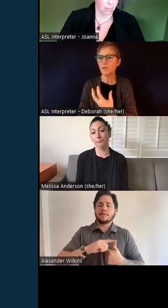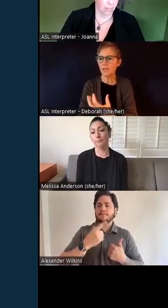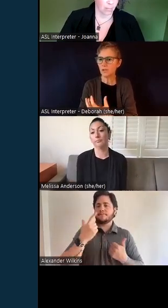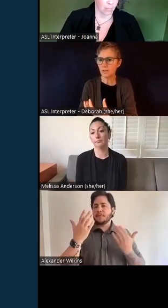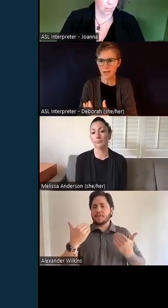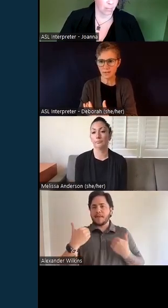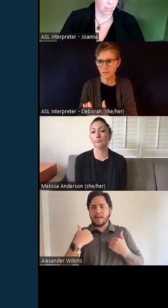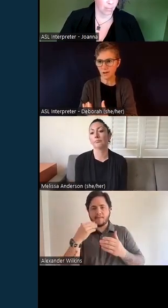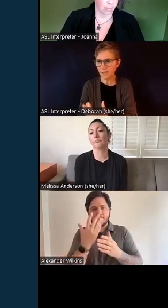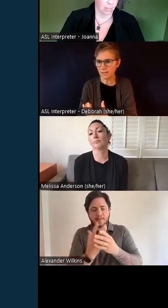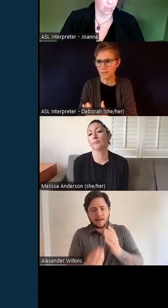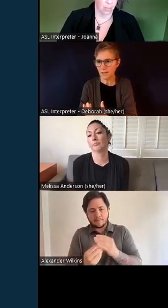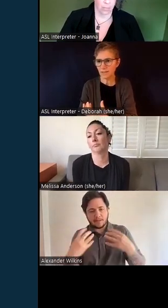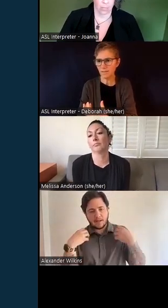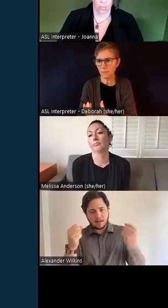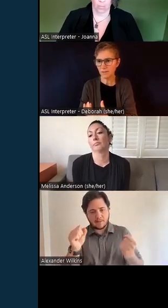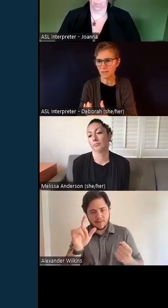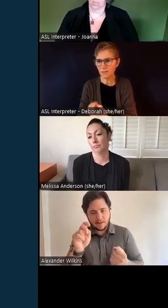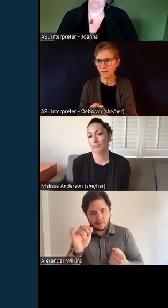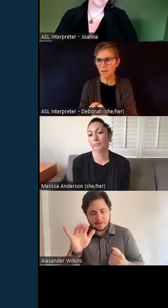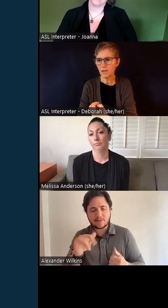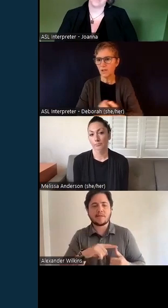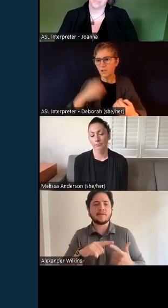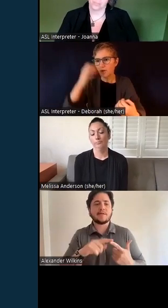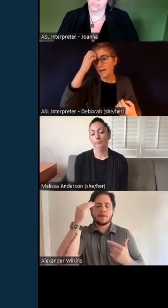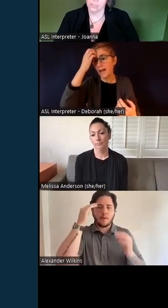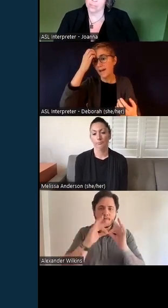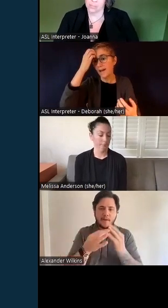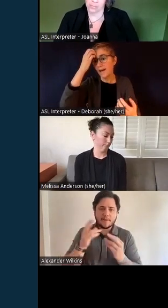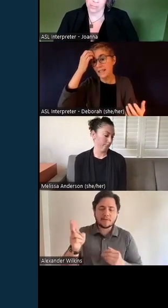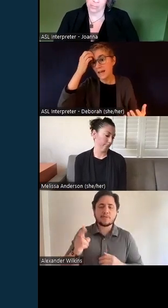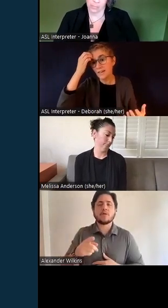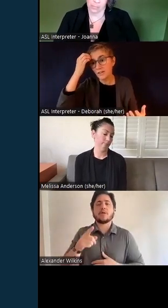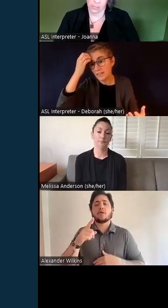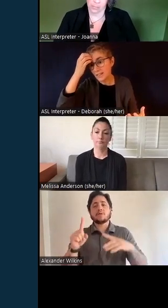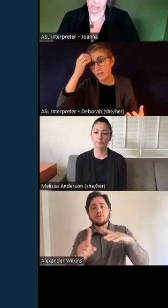going into a doctor's office as a deaf person: You might have limited health literacy. You